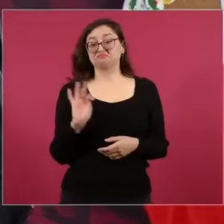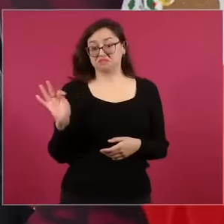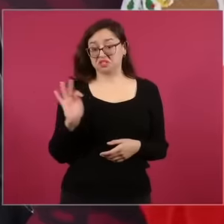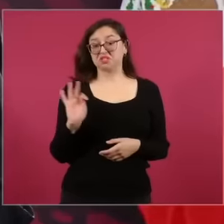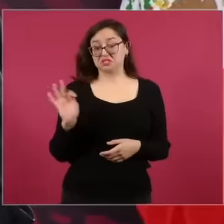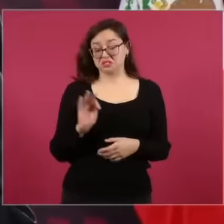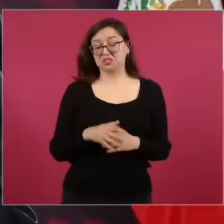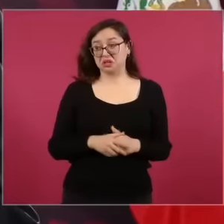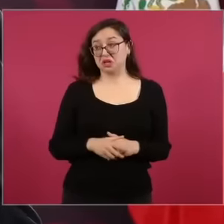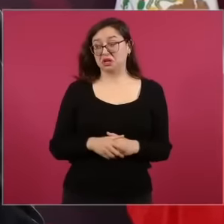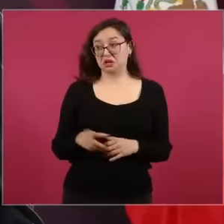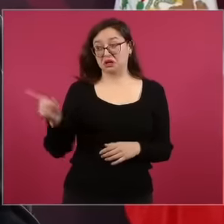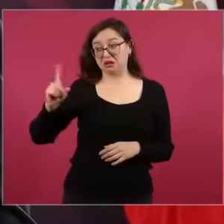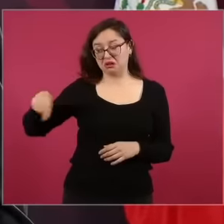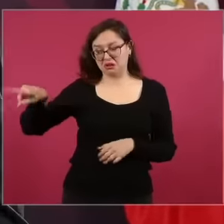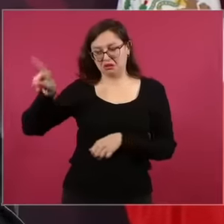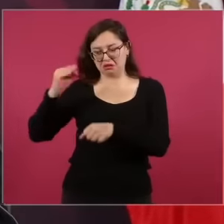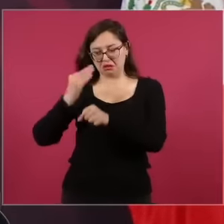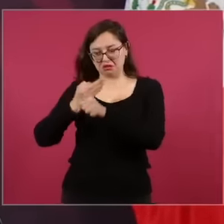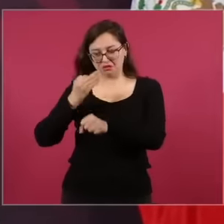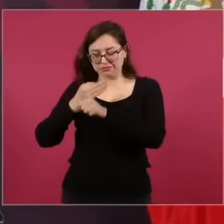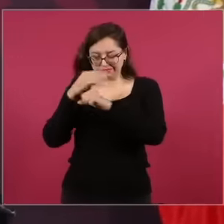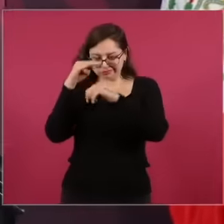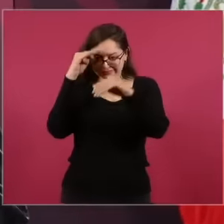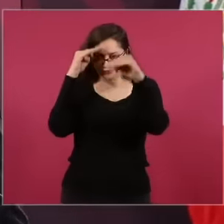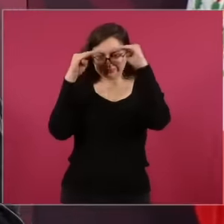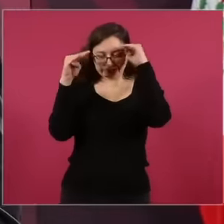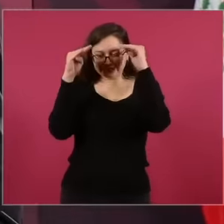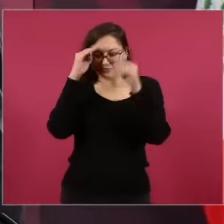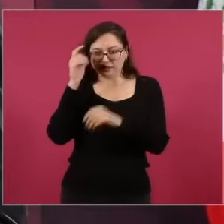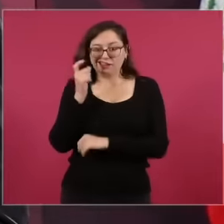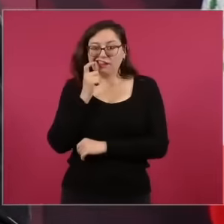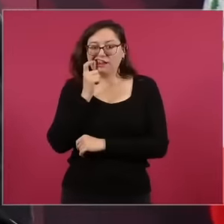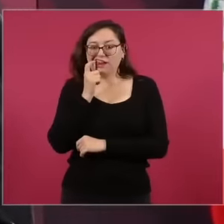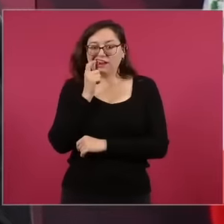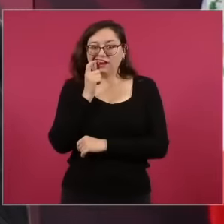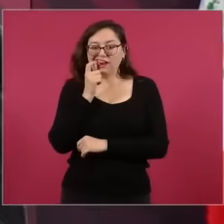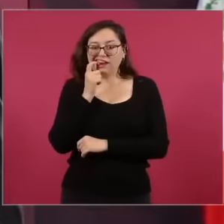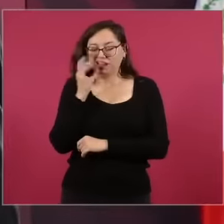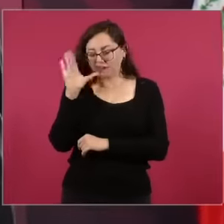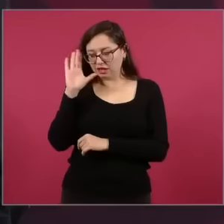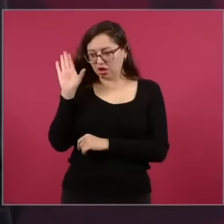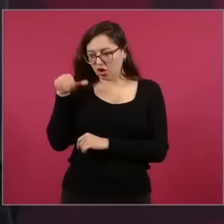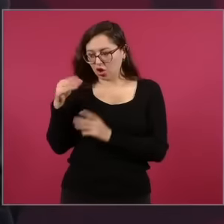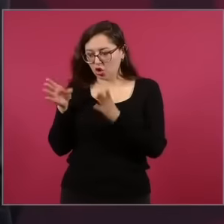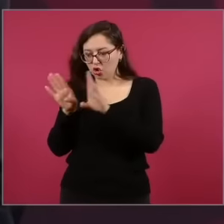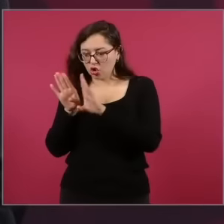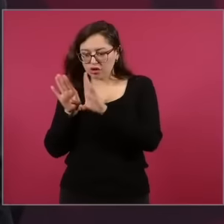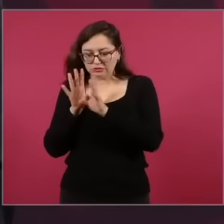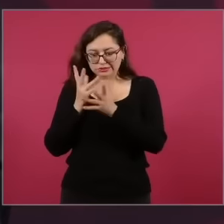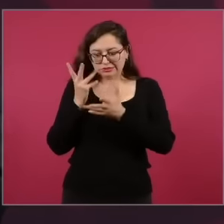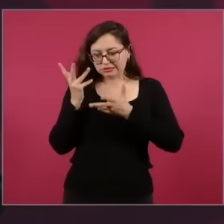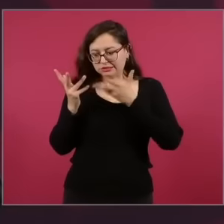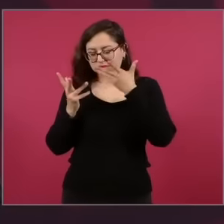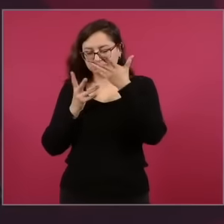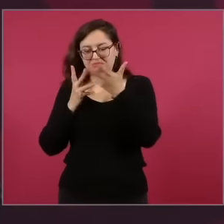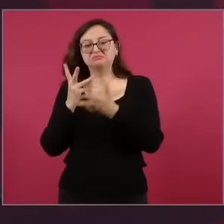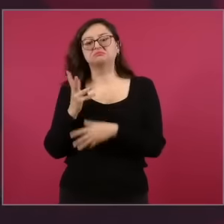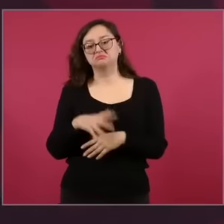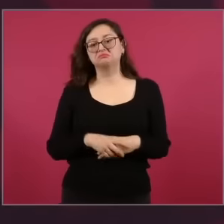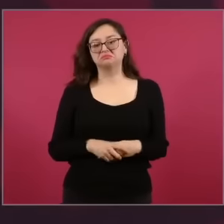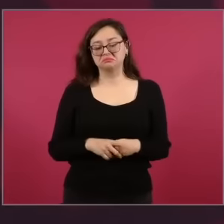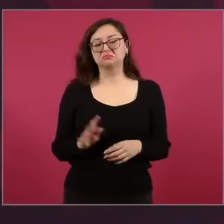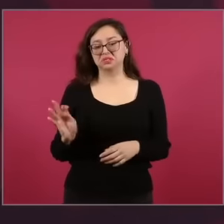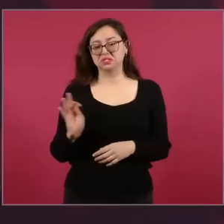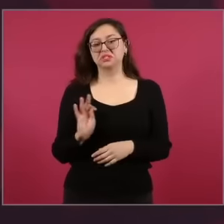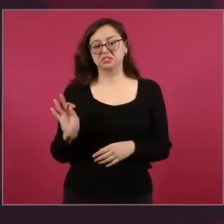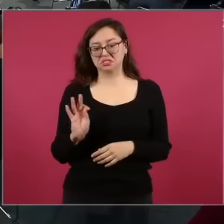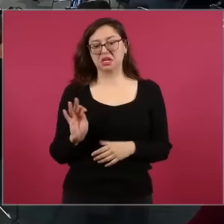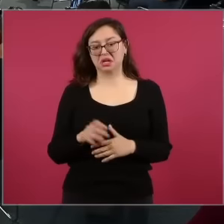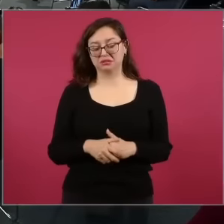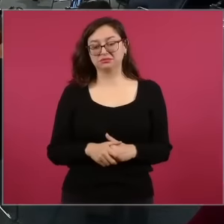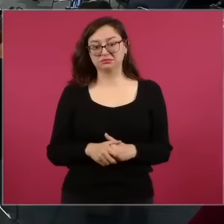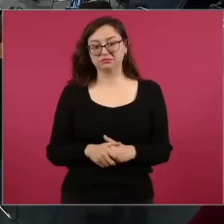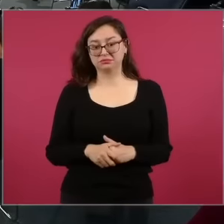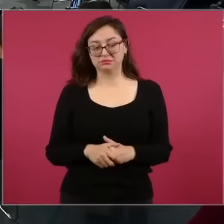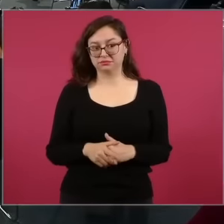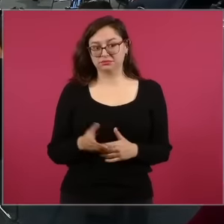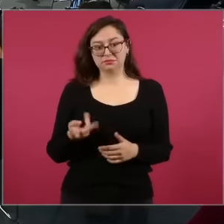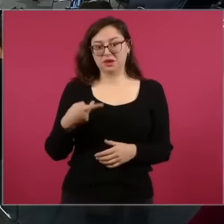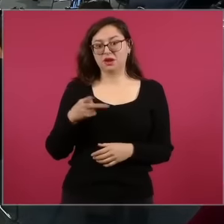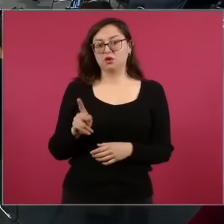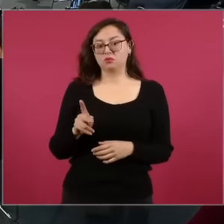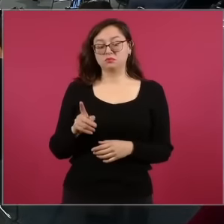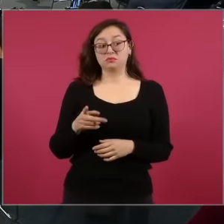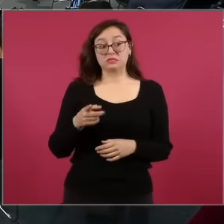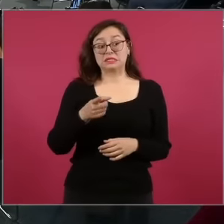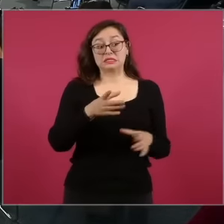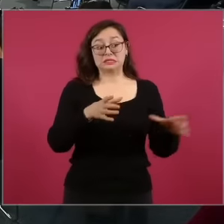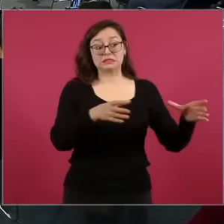you are saying, that they give him admission instead of rejecting him immediately